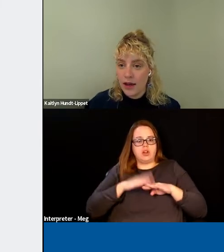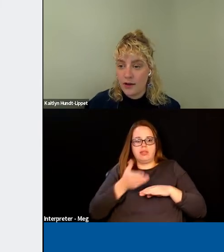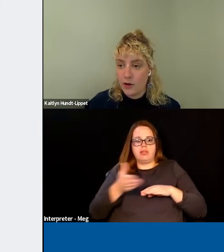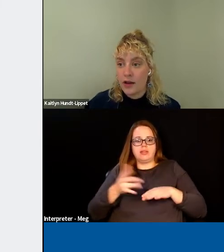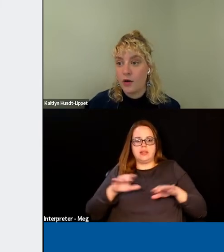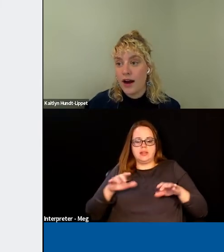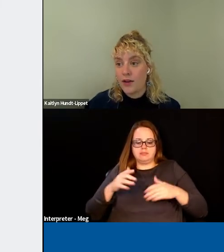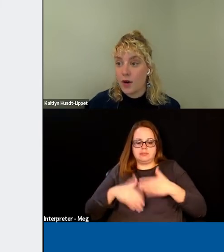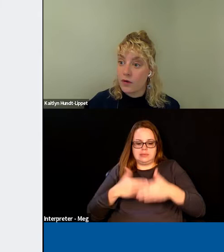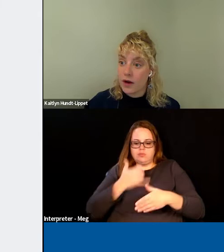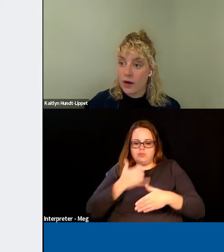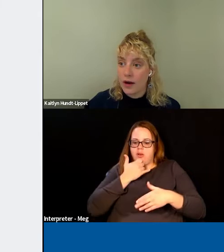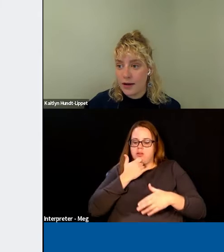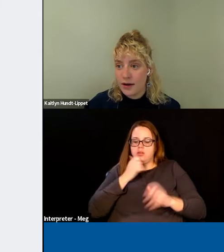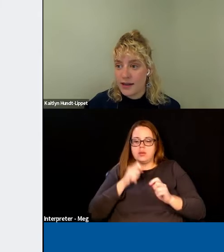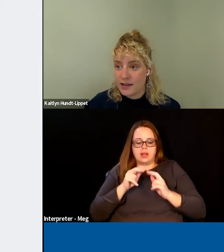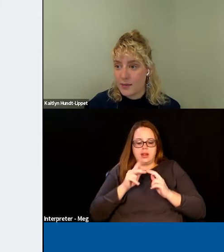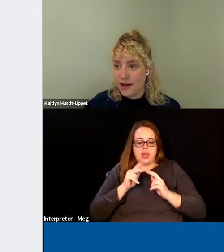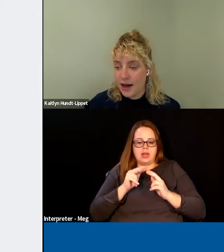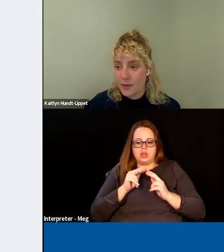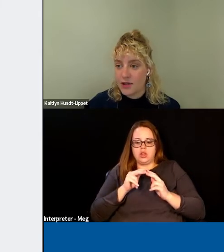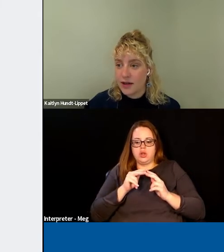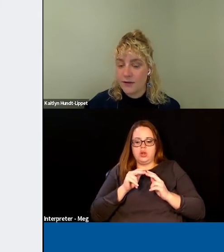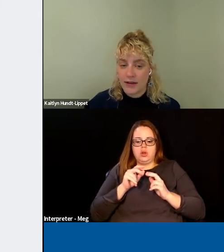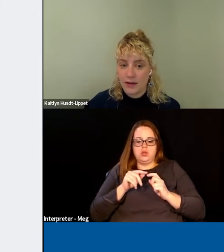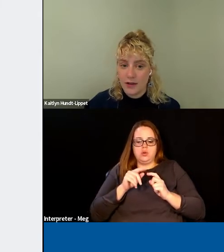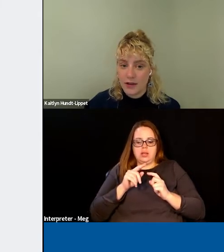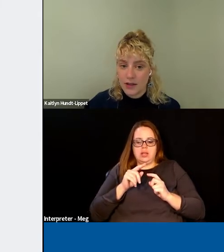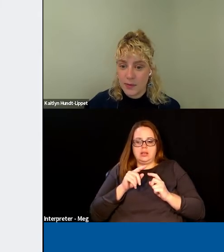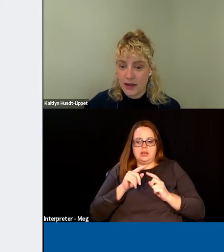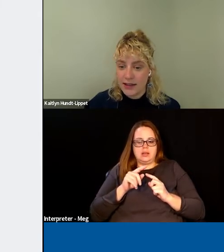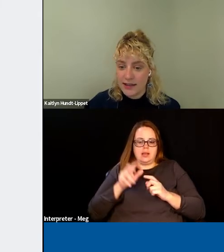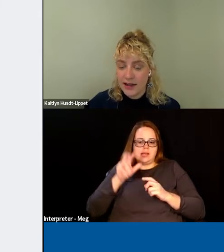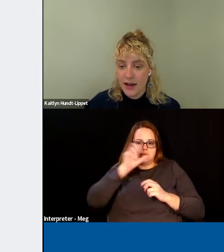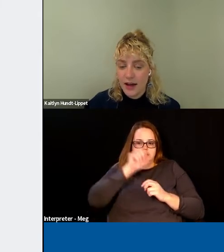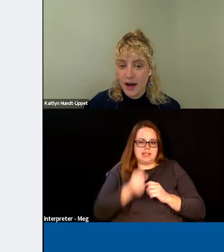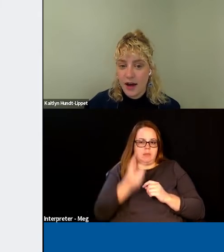and you can either over or underestimate how much that affected the user experience.